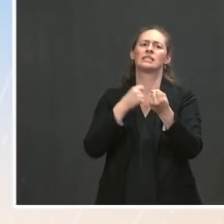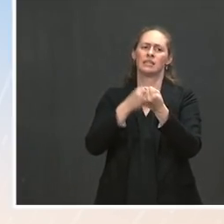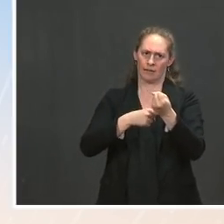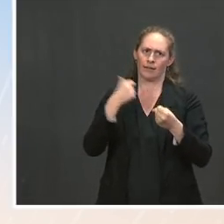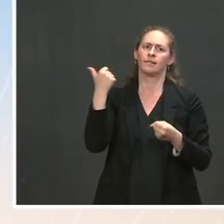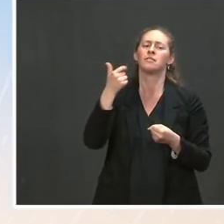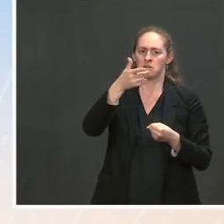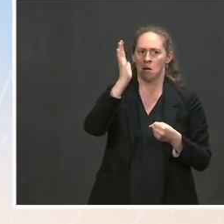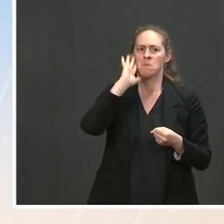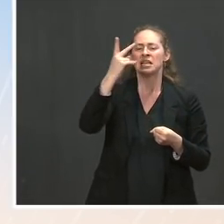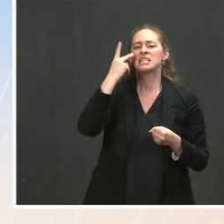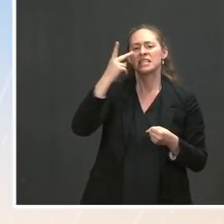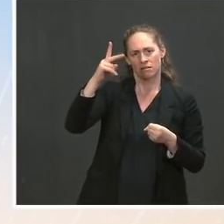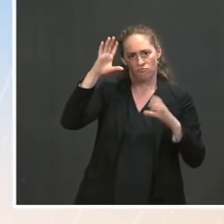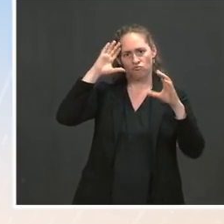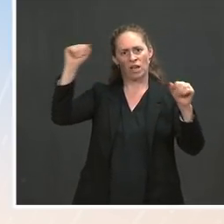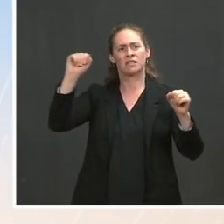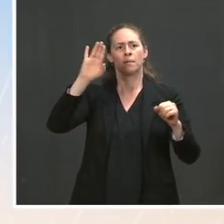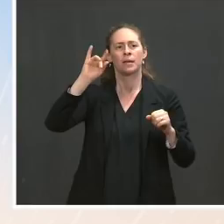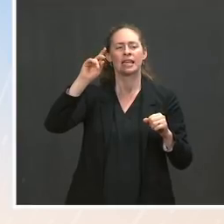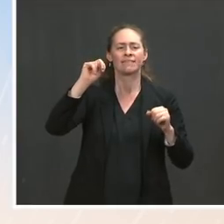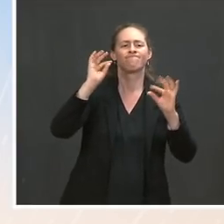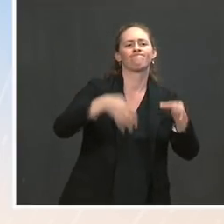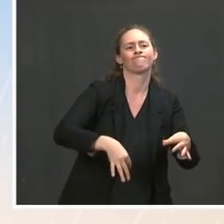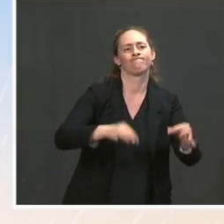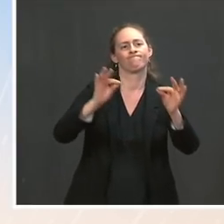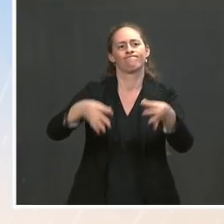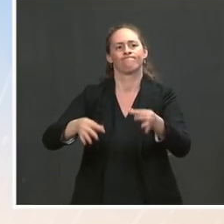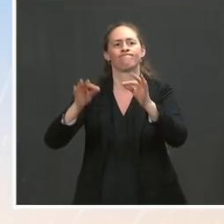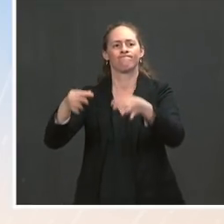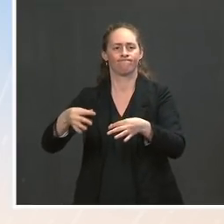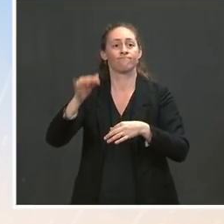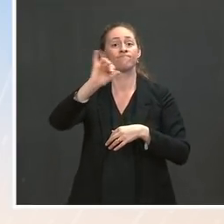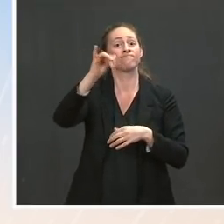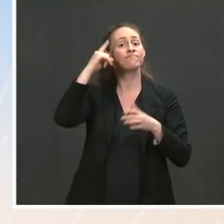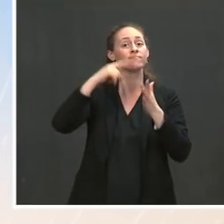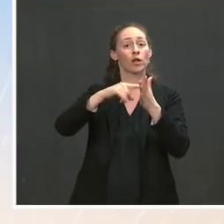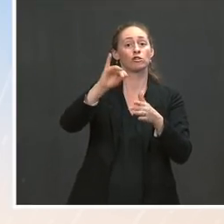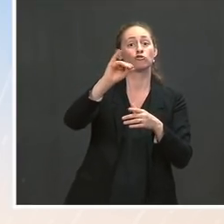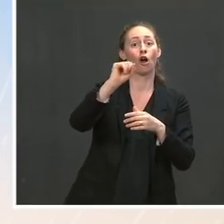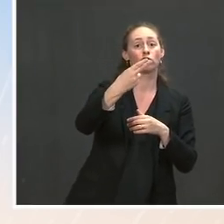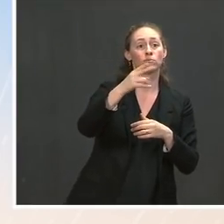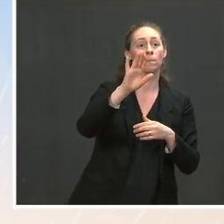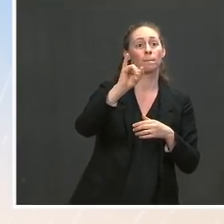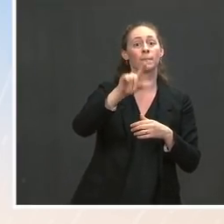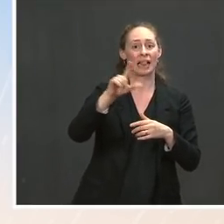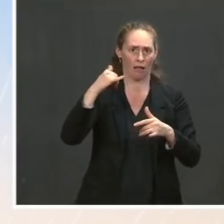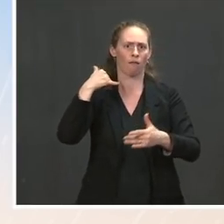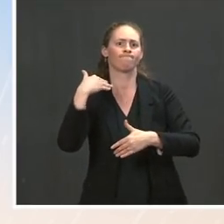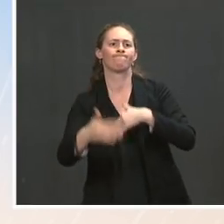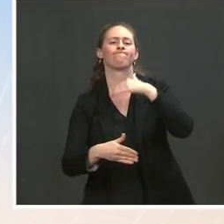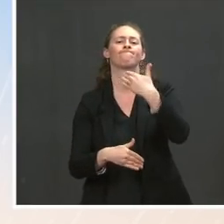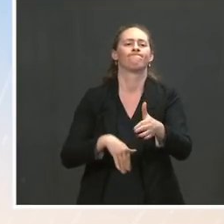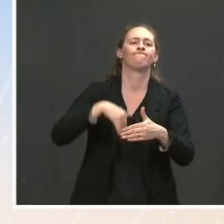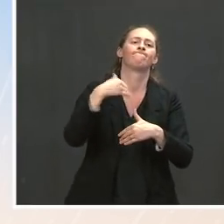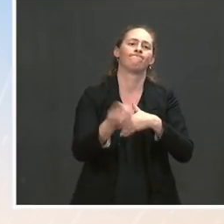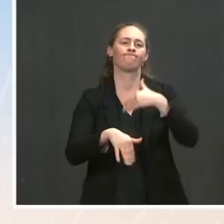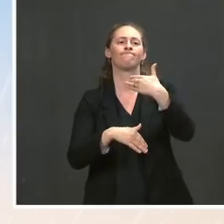and that review is underway and more efforts by him and the administration to move forward in the weeks ahead, whether that is on legislation,